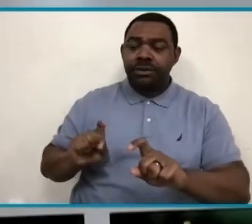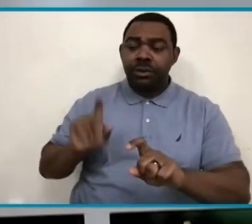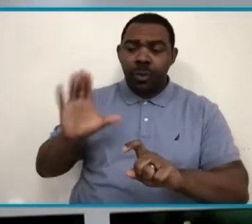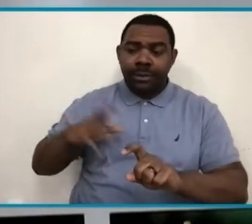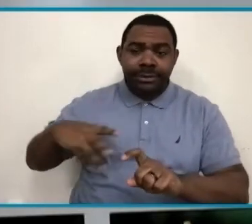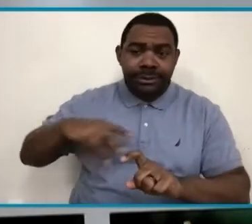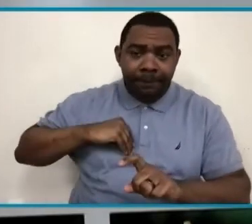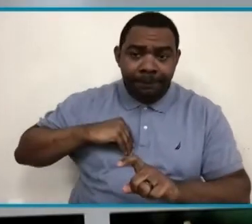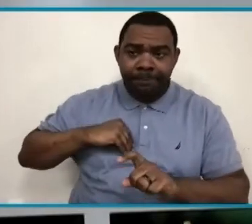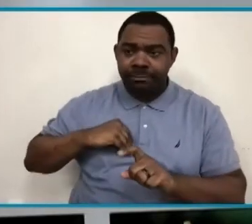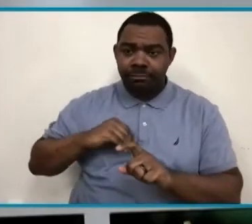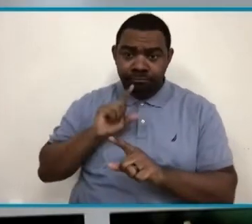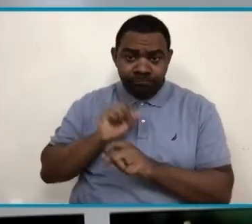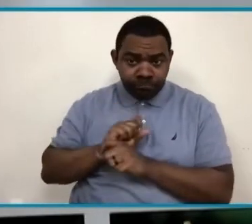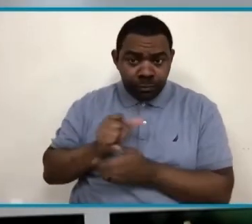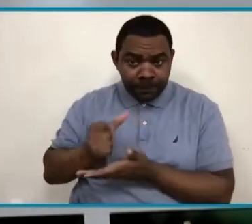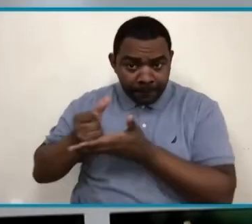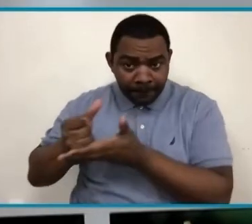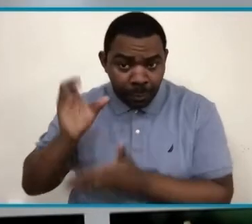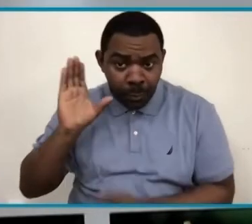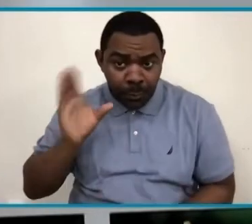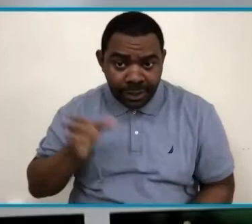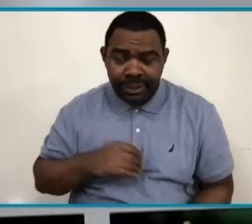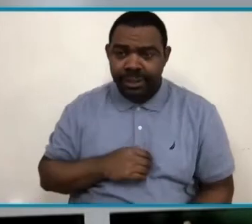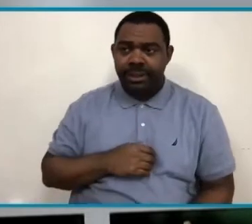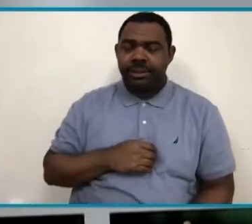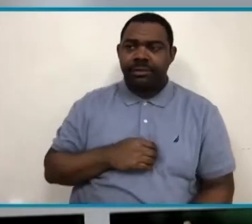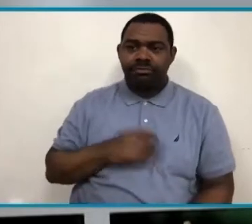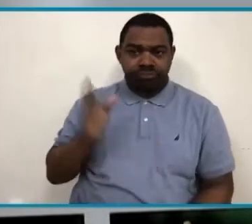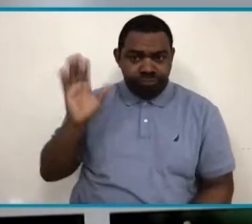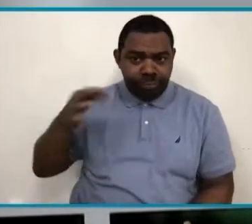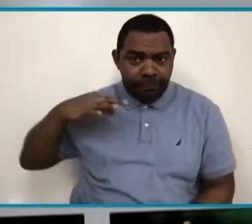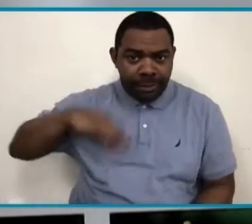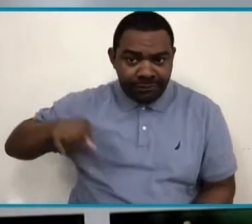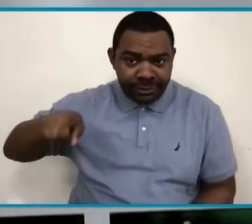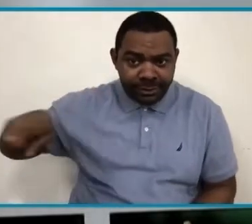of this intervention for active duty service members.